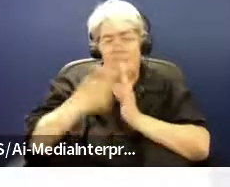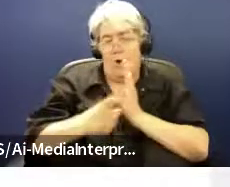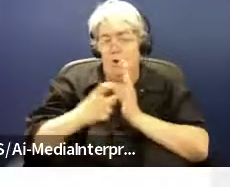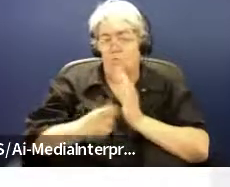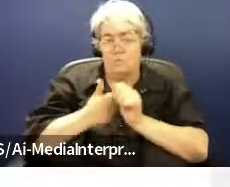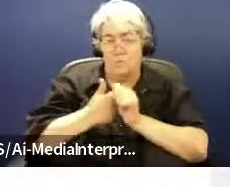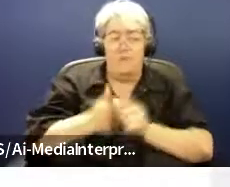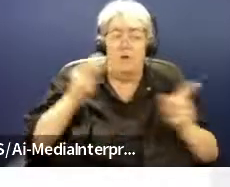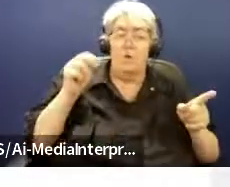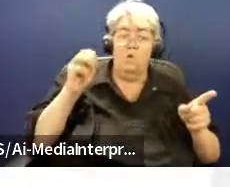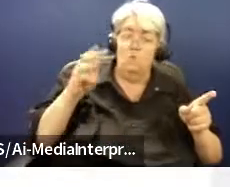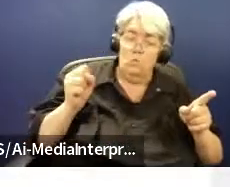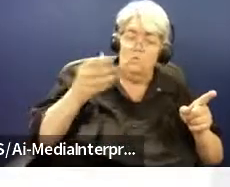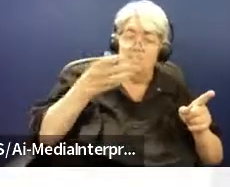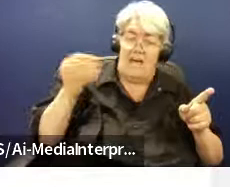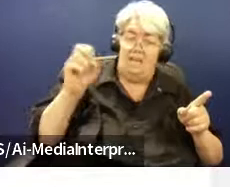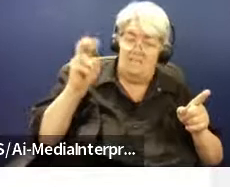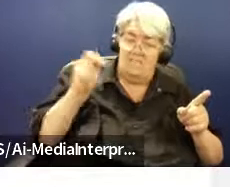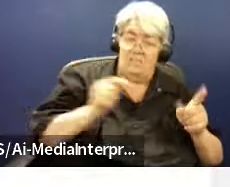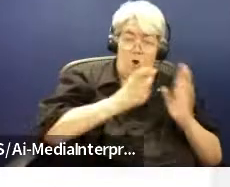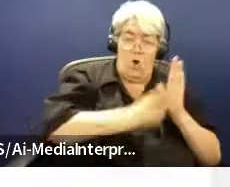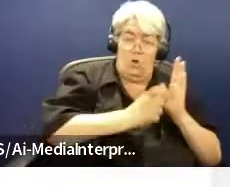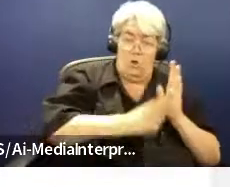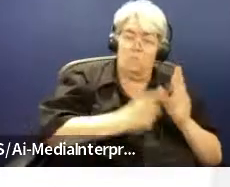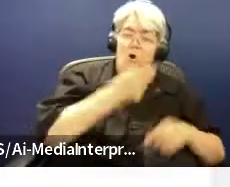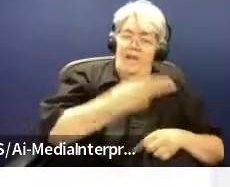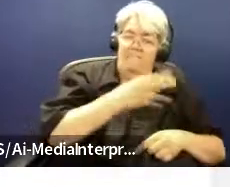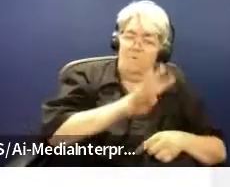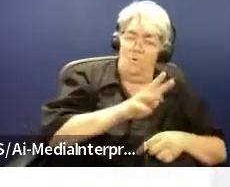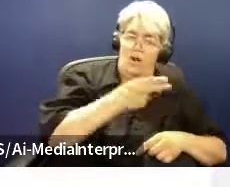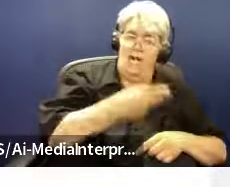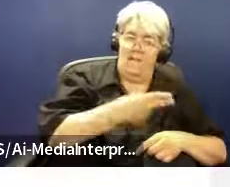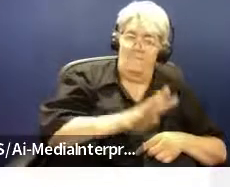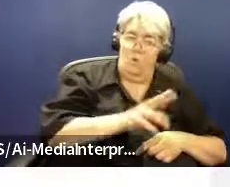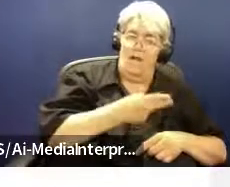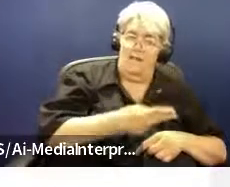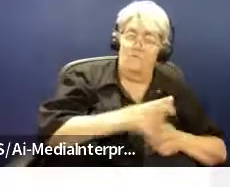article, SPEAKER: National convention visited heading level for link MATT HACKETT: That talks about the national